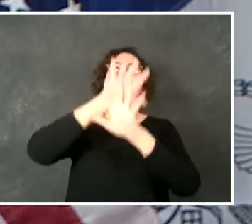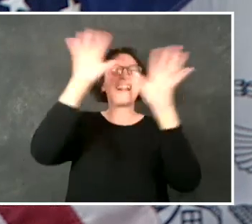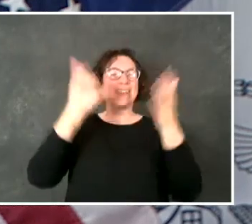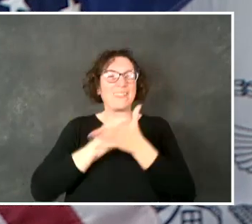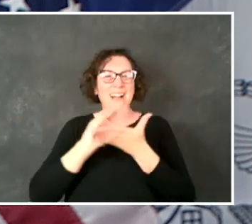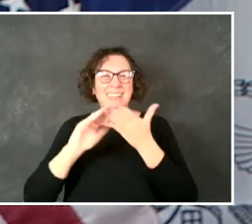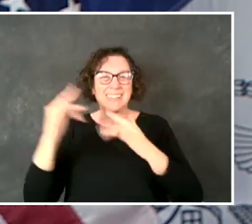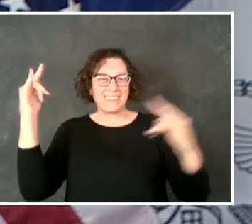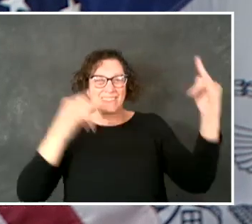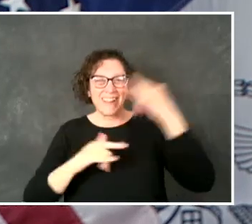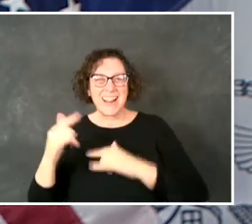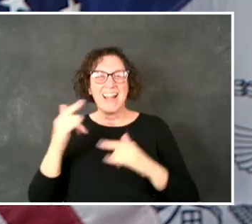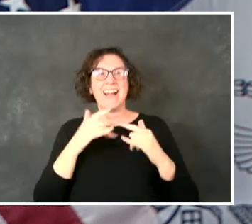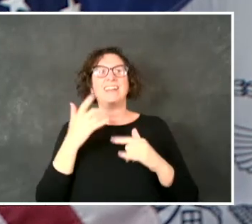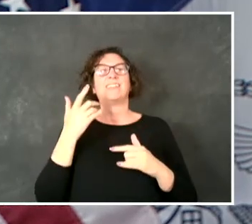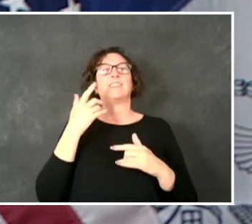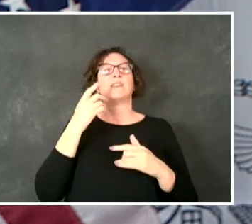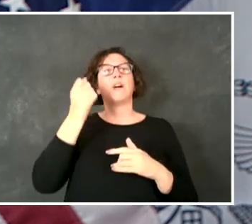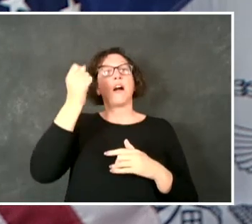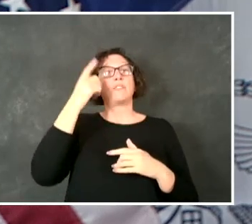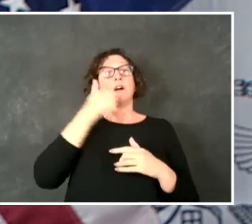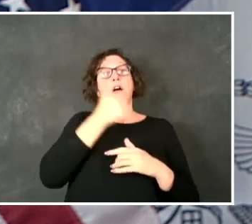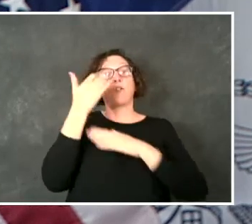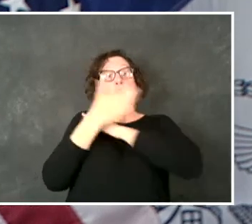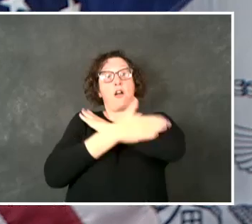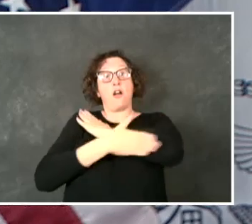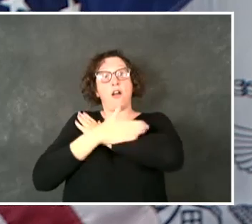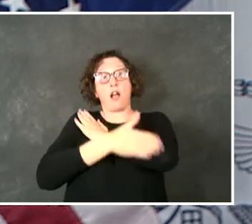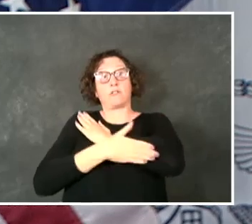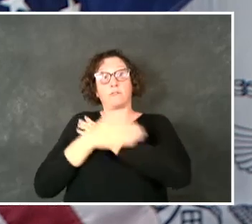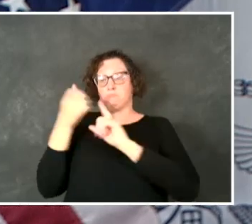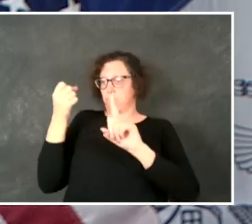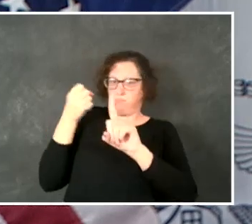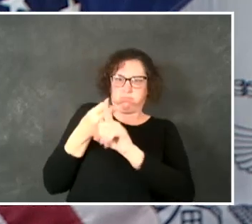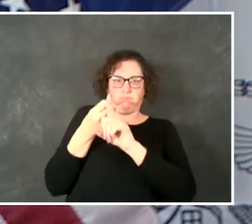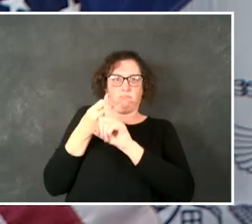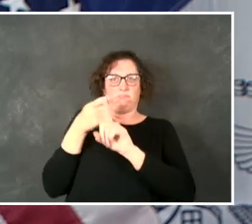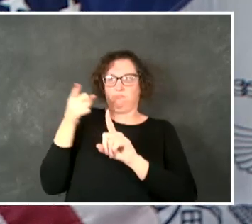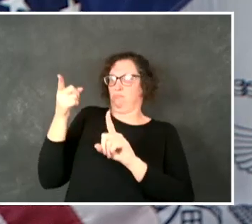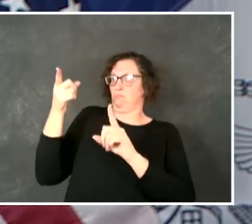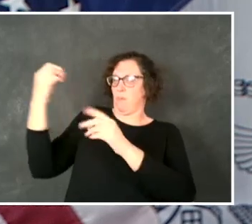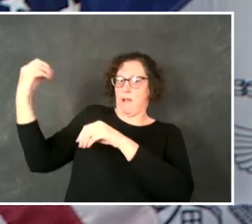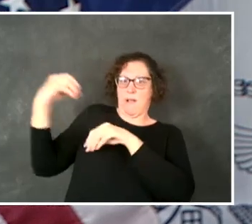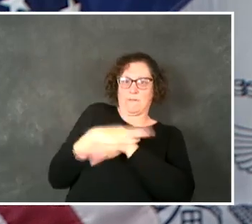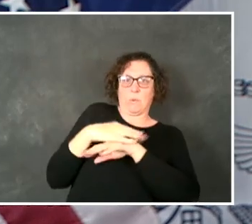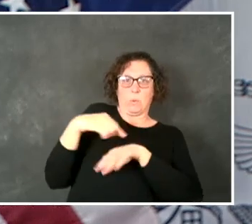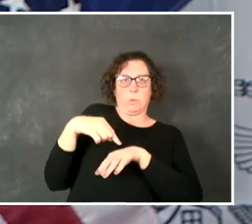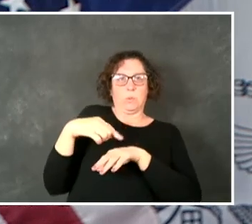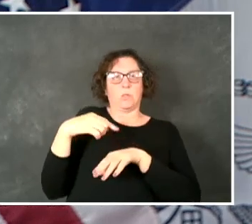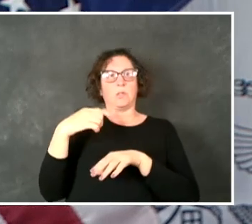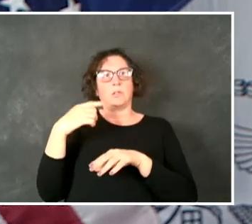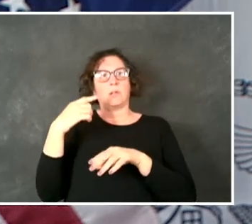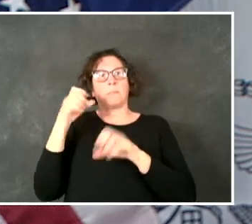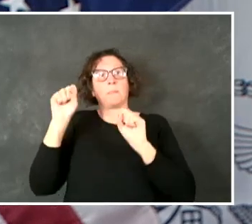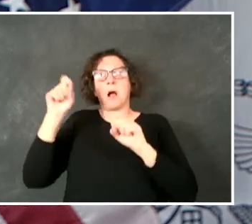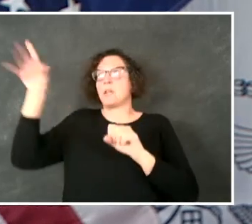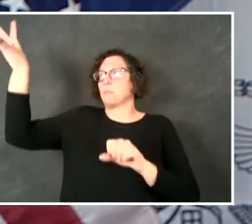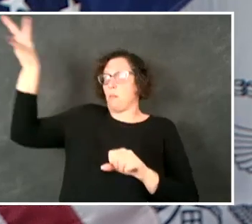PARTS OF THE WORLD AND AS WE LOOK FWAORRD, MORE THAN ONE CAME FROM ONE LOCATION. THAT WAS MORE OF